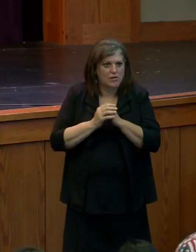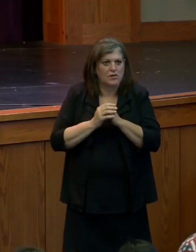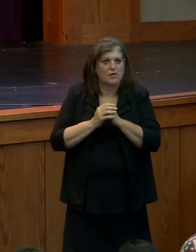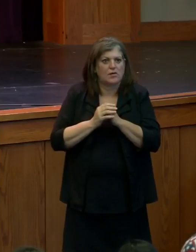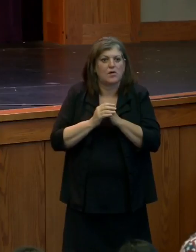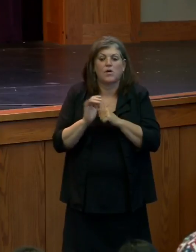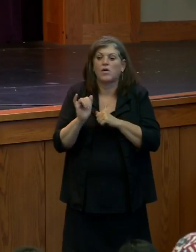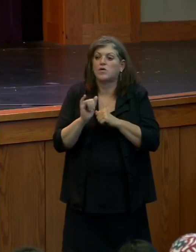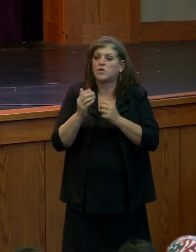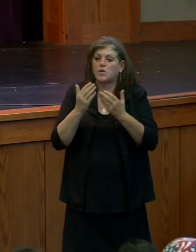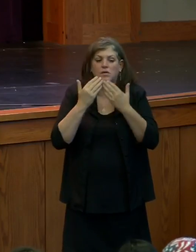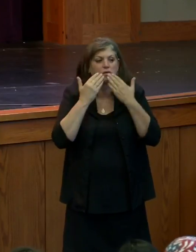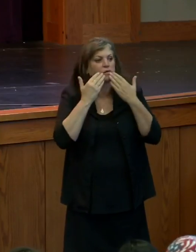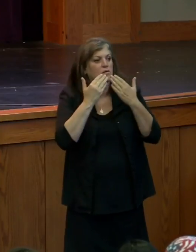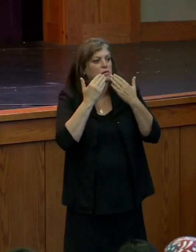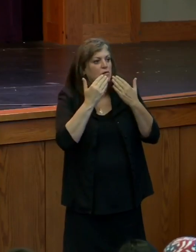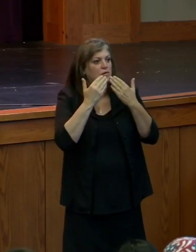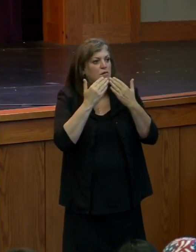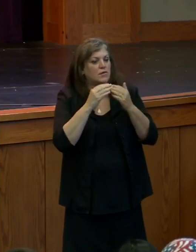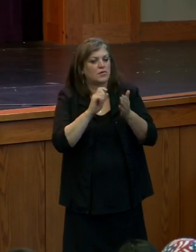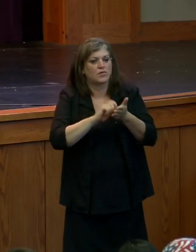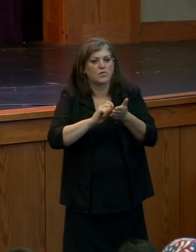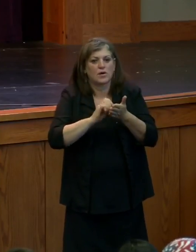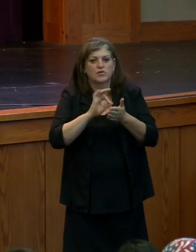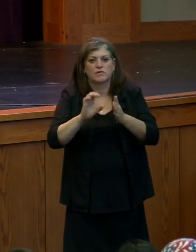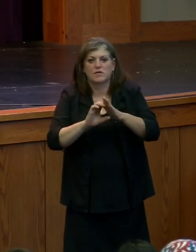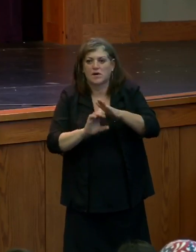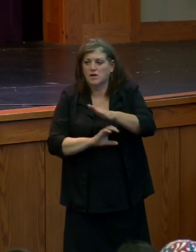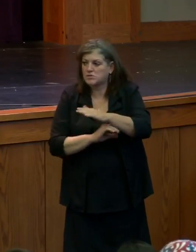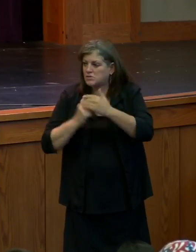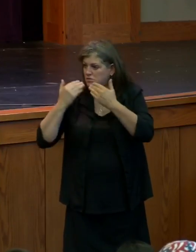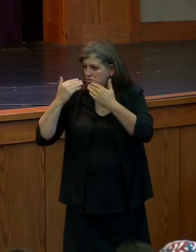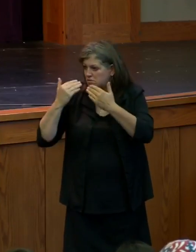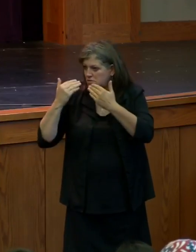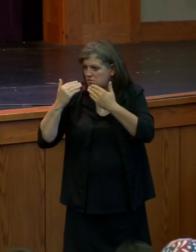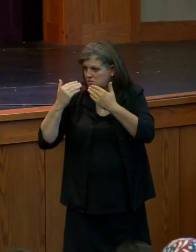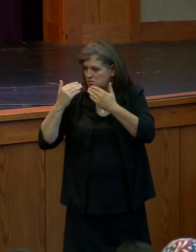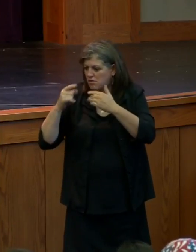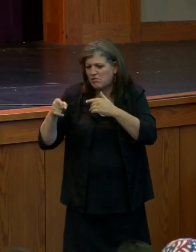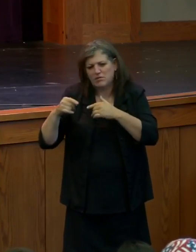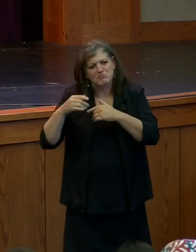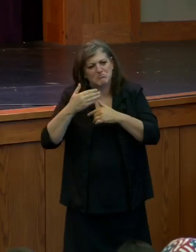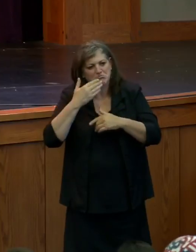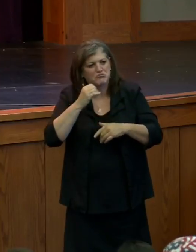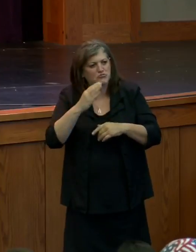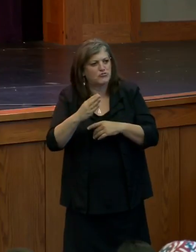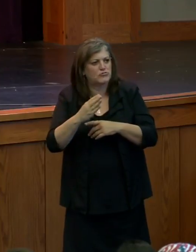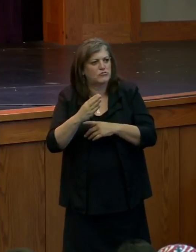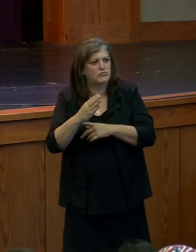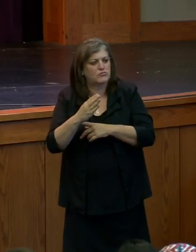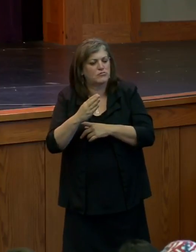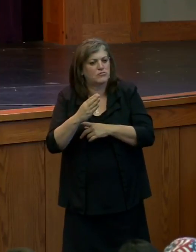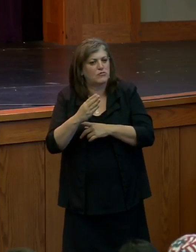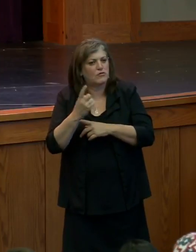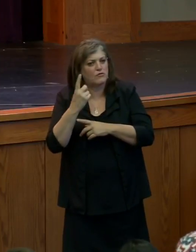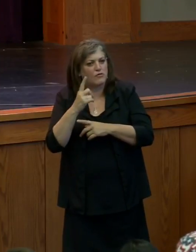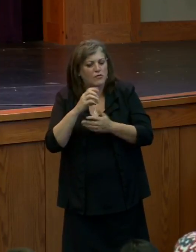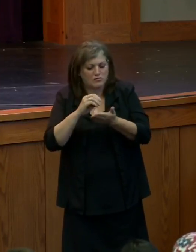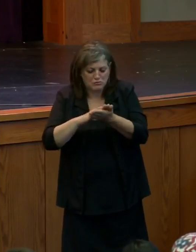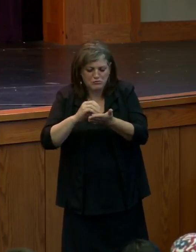AND I ALSO WANT TO THANK THE DRAFTERS OF THE CONSTITUTION. I THINK THEY DID A GOOD JOB IN GETTING AND PUTTING TOGETHER A